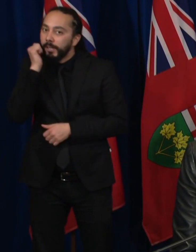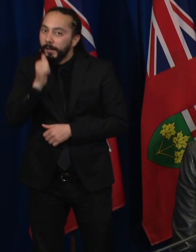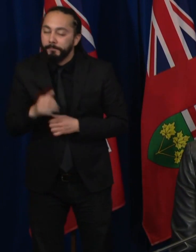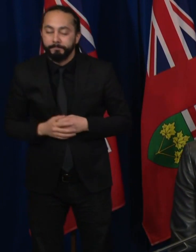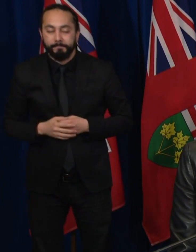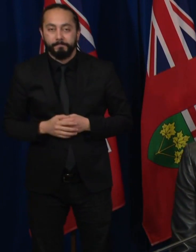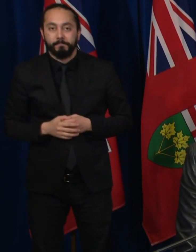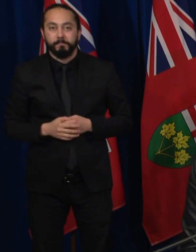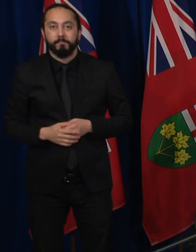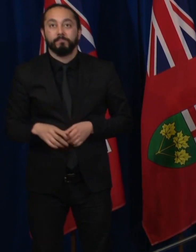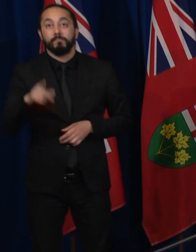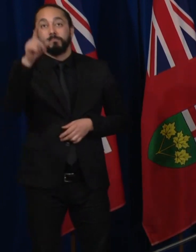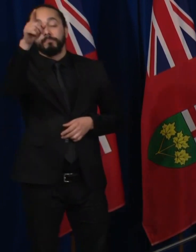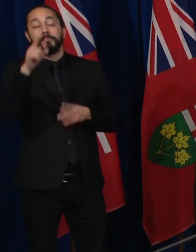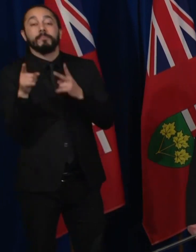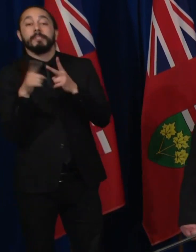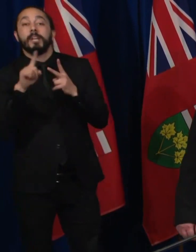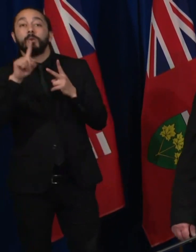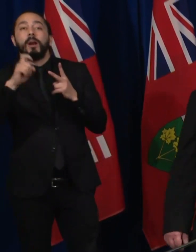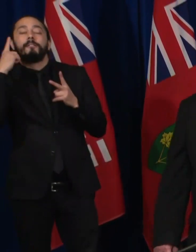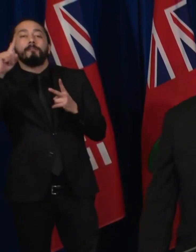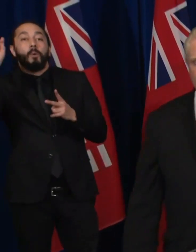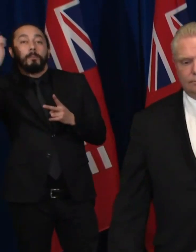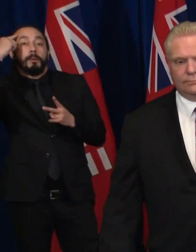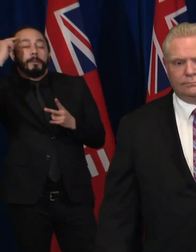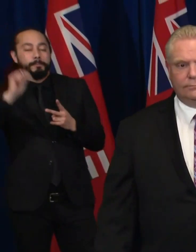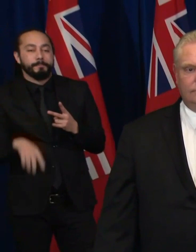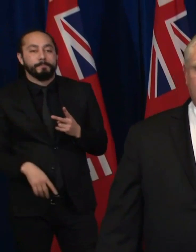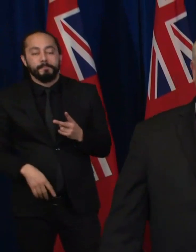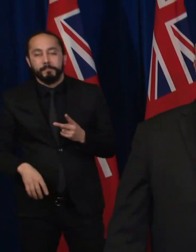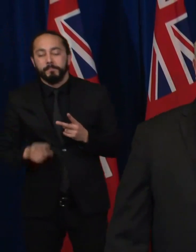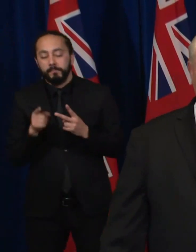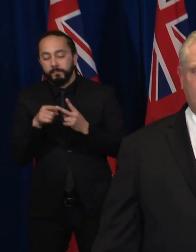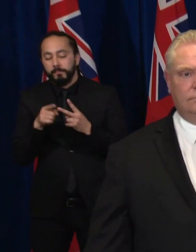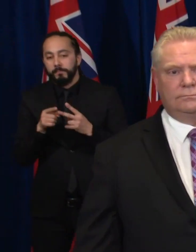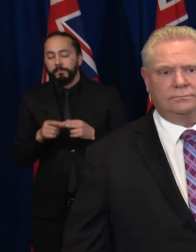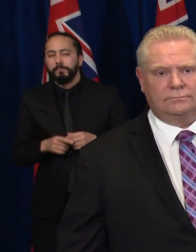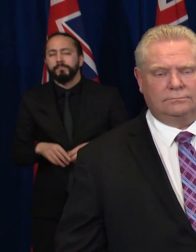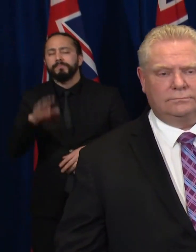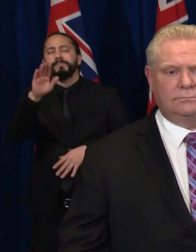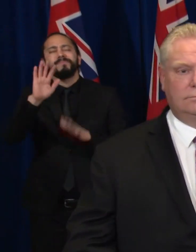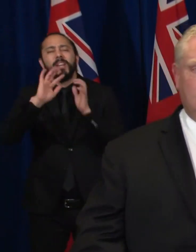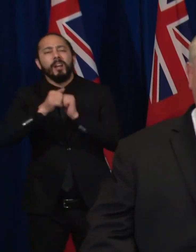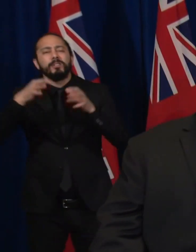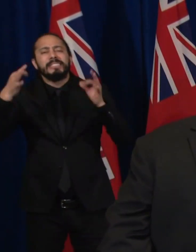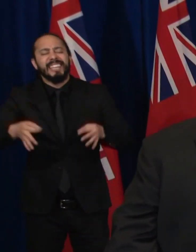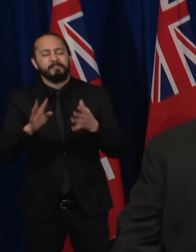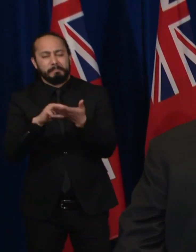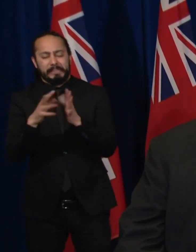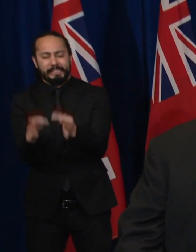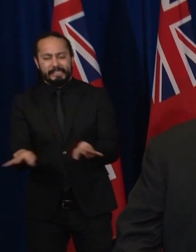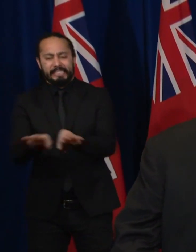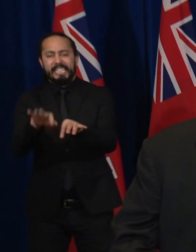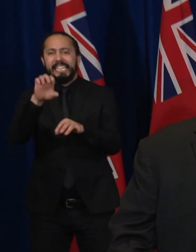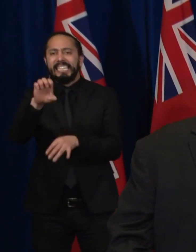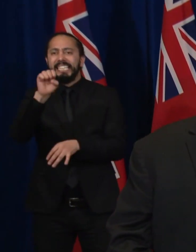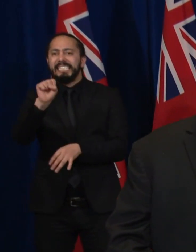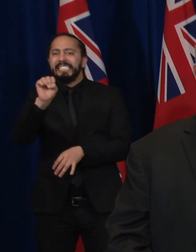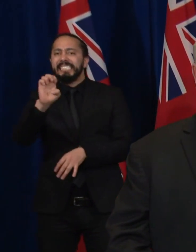premier. Premier, how did you decide what's an But, in a larger sense, we can not dedicate -- essential service and why are things we can not consecrate -- we can not hallow, this ground-- like health supplement stores,